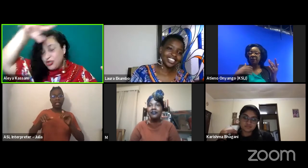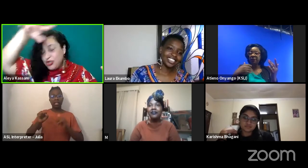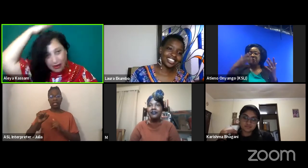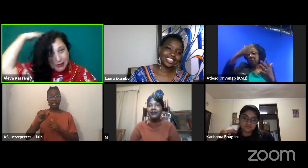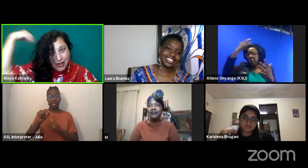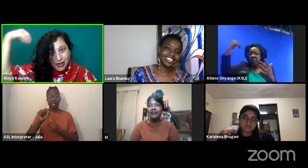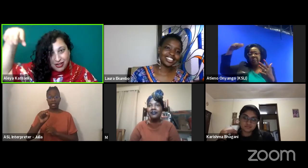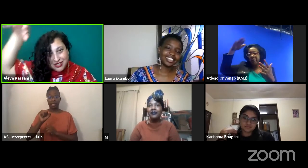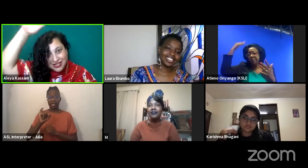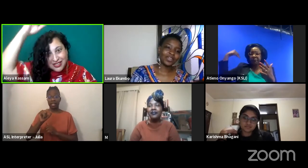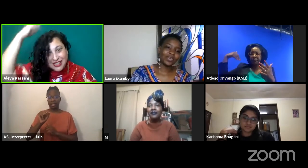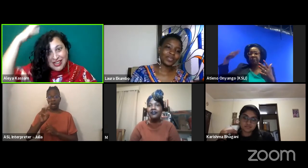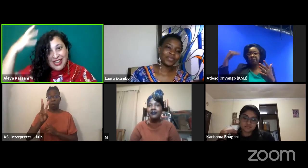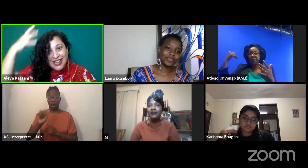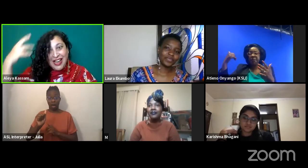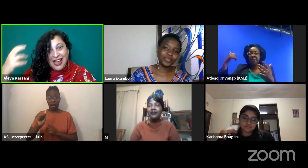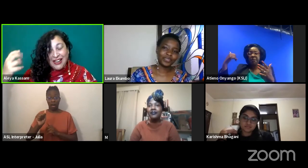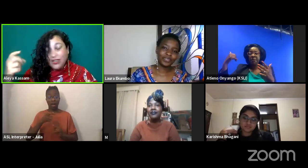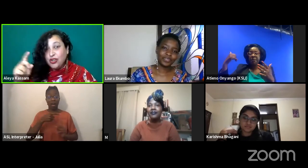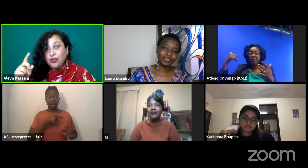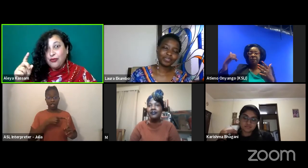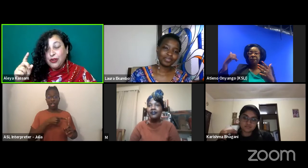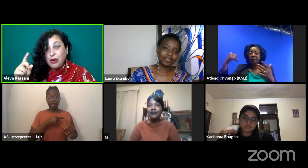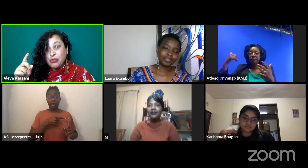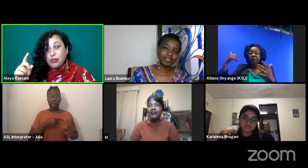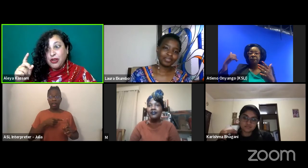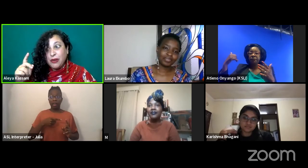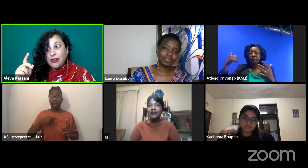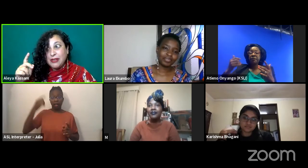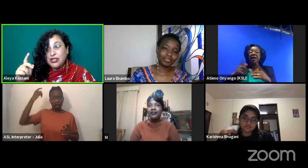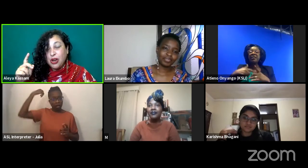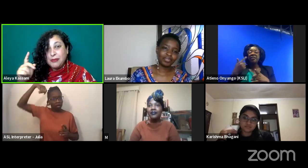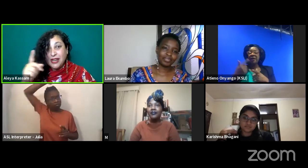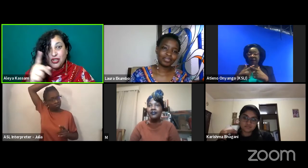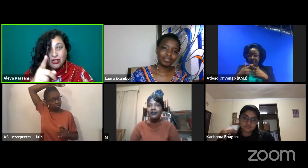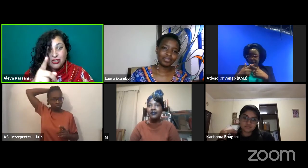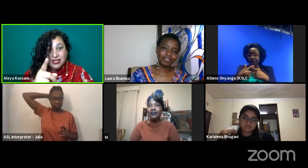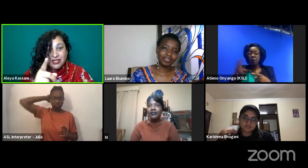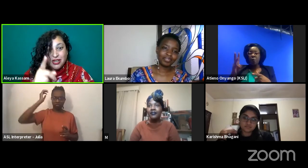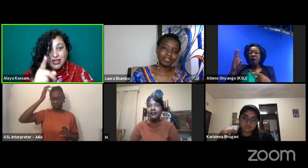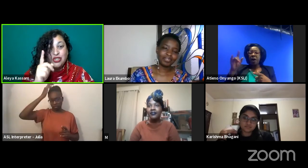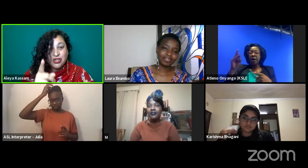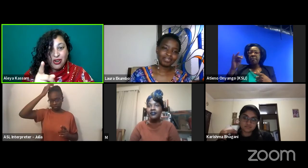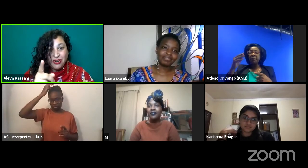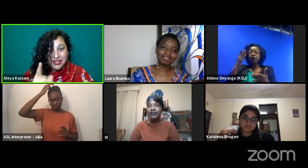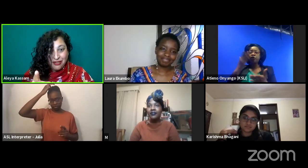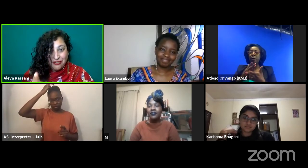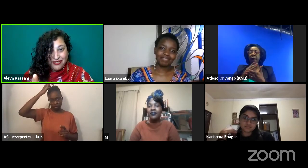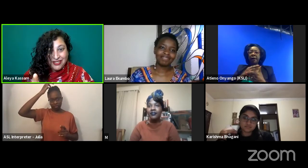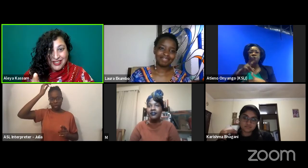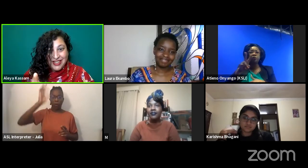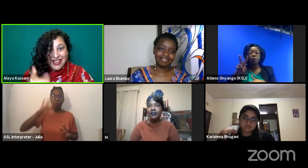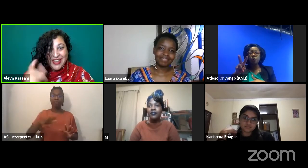She unwrapped her locks and Field Marshal Muthoni wa Kirima stopped. And she looked on stage and she saw herself